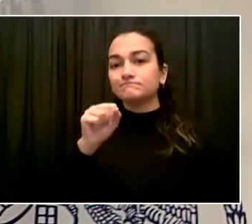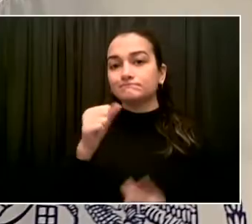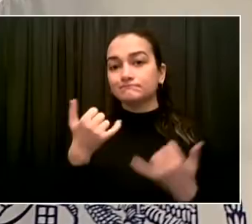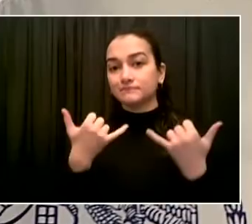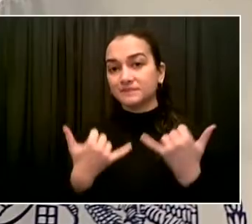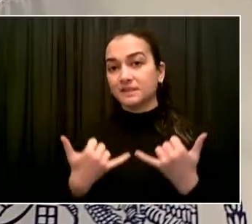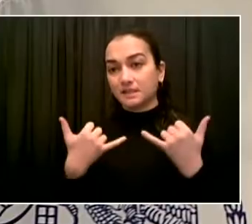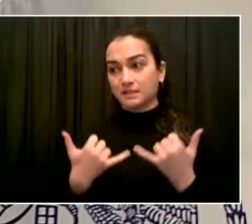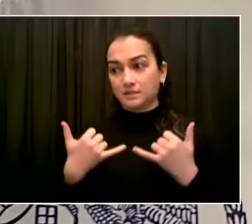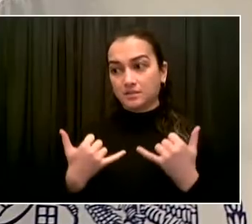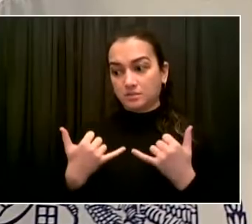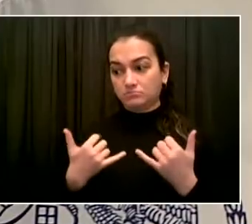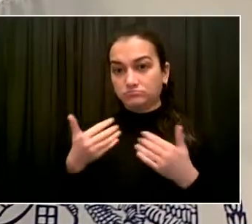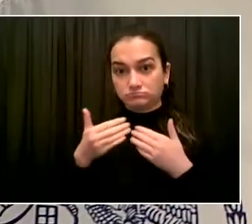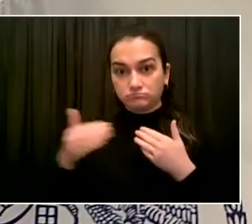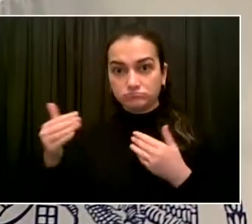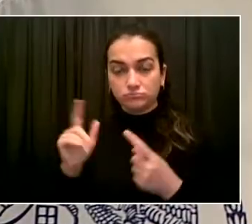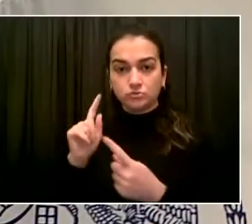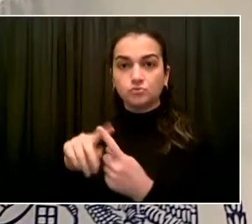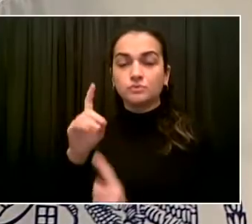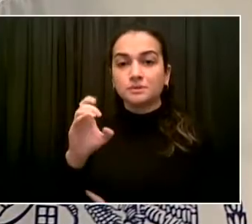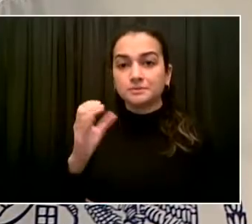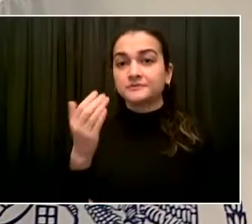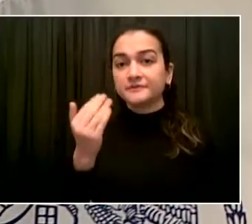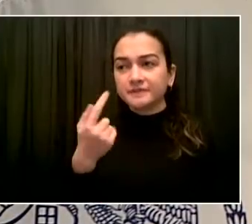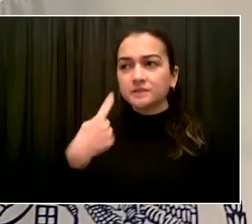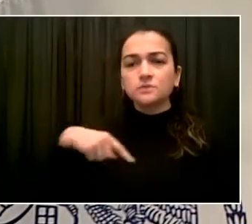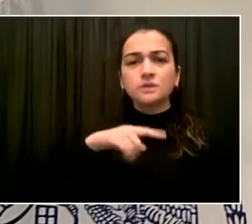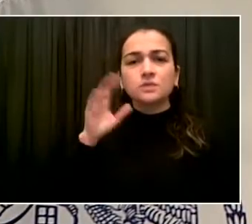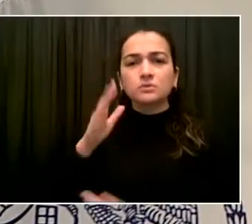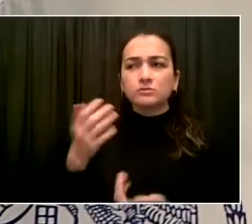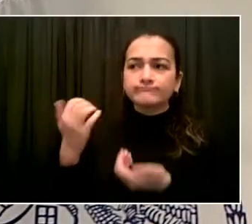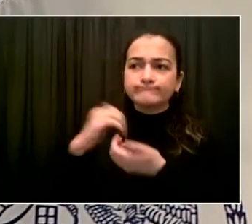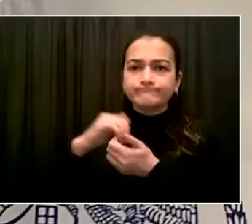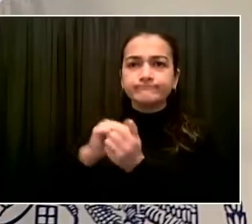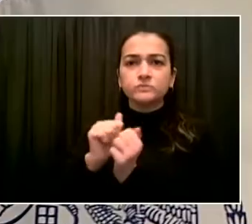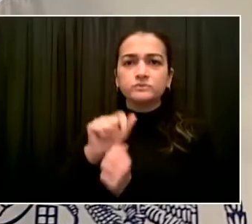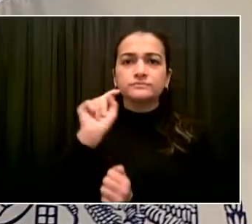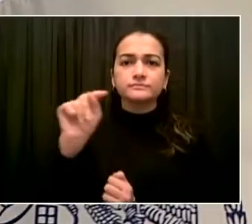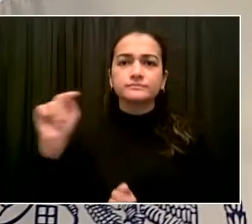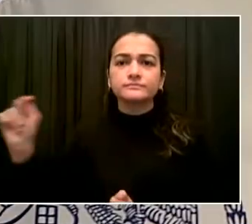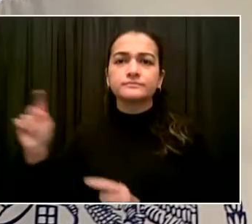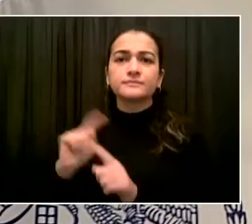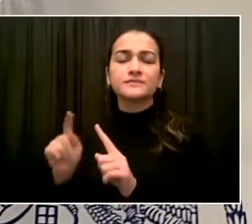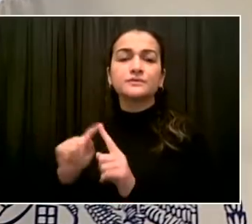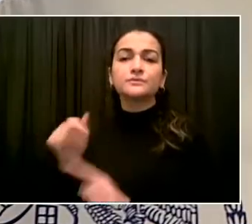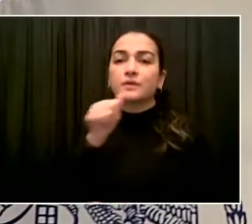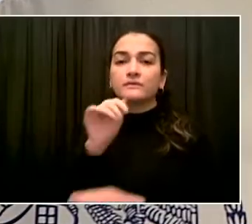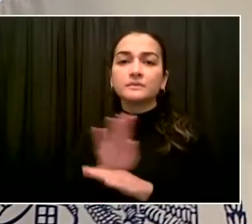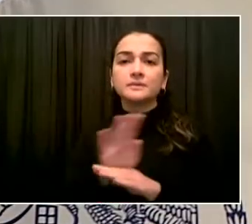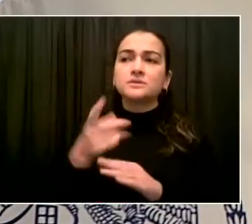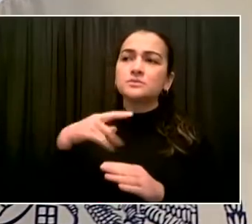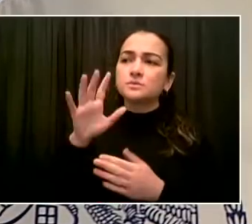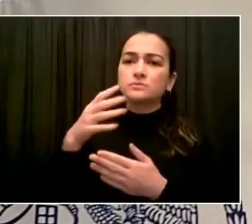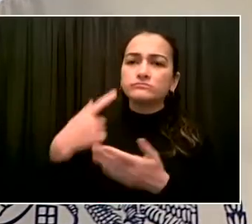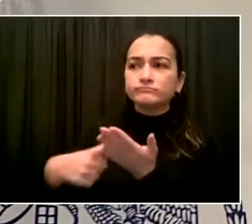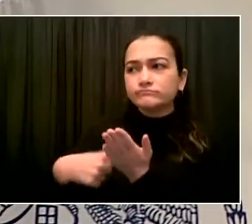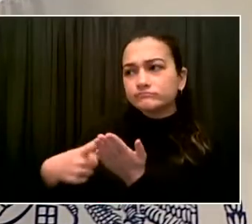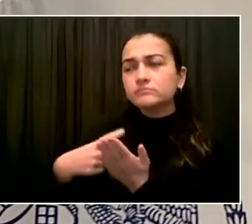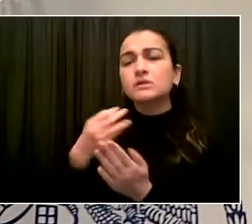DECEMBER 15 TO PUT TOGETHER THOSE PROTOCOLS. WE WILL PUBLISH THEM ON DECEMBER 15 SO STILL WELL BEFORE THE MANDATE TAKES